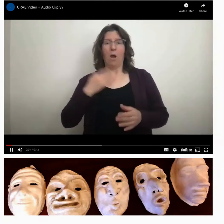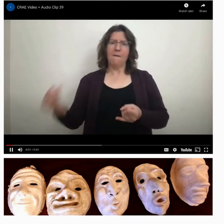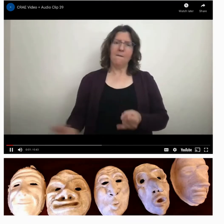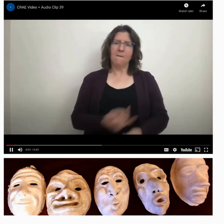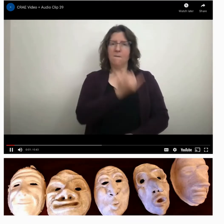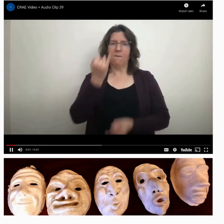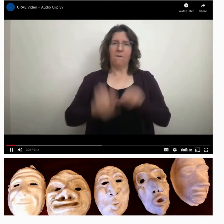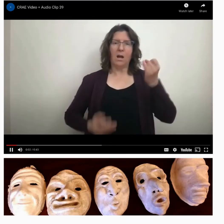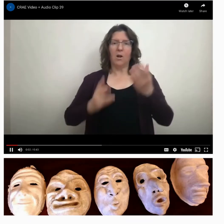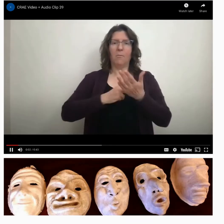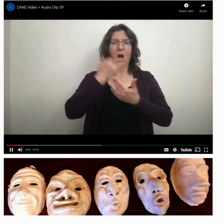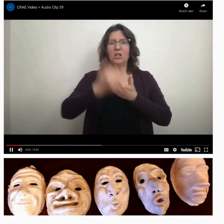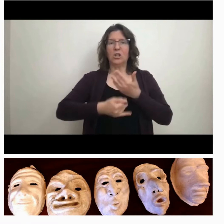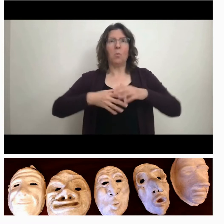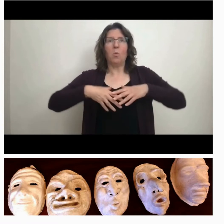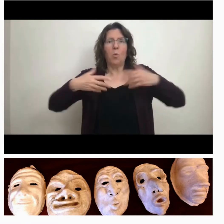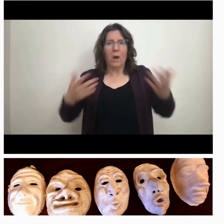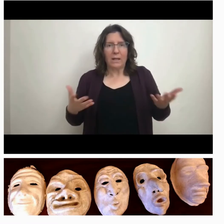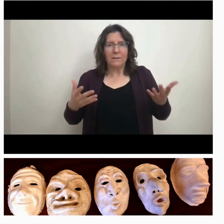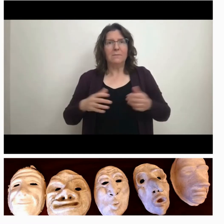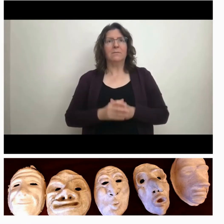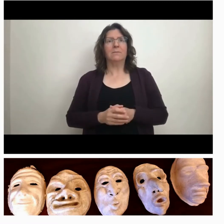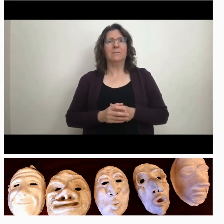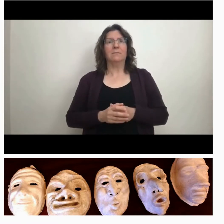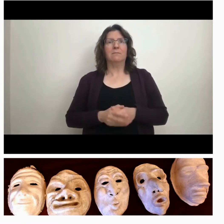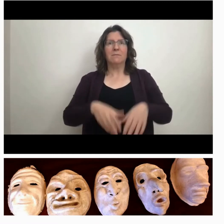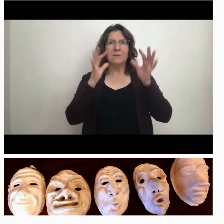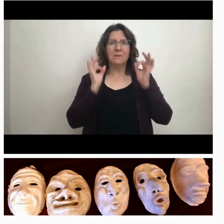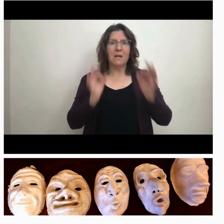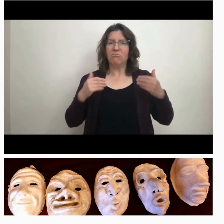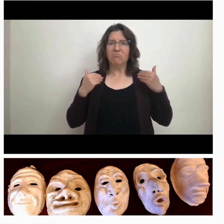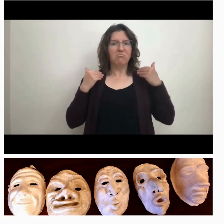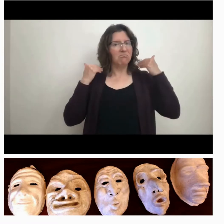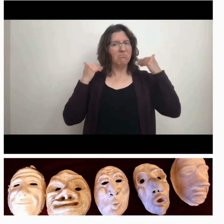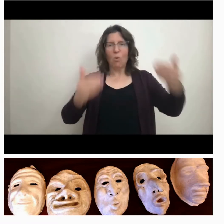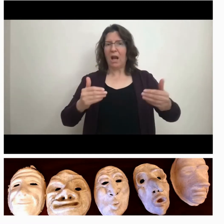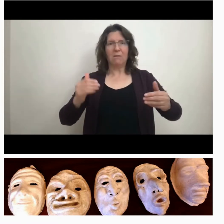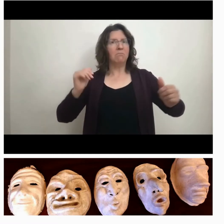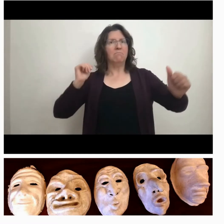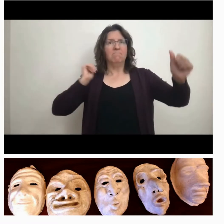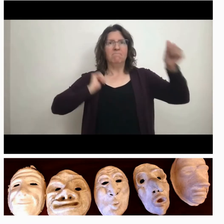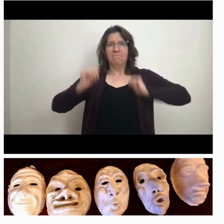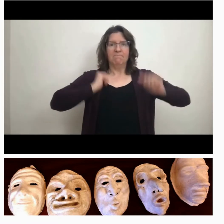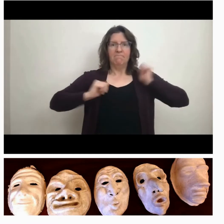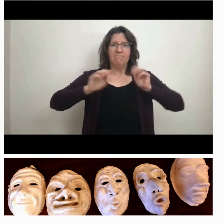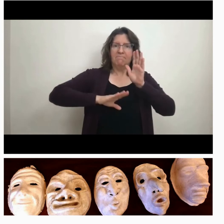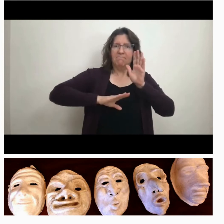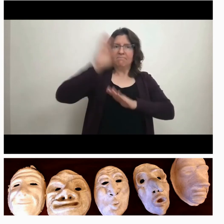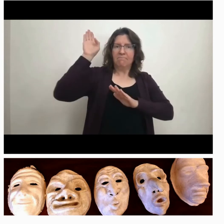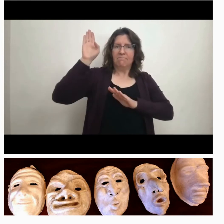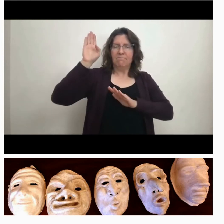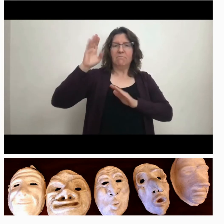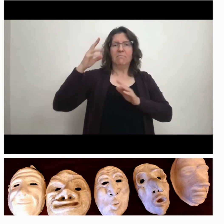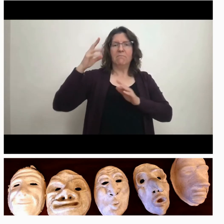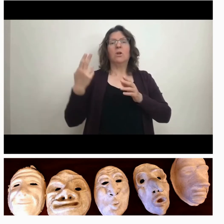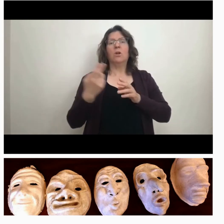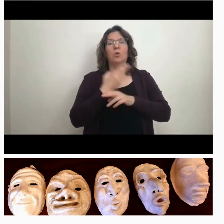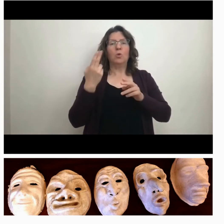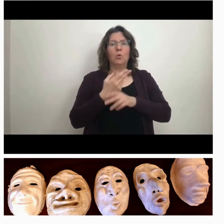Our final project was to put all this work we had done together and create a play.